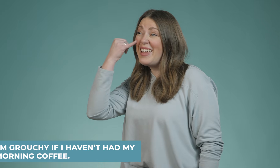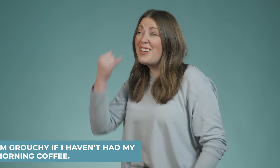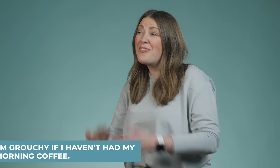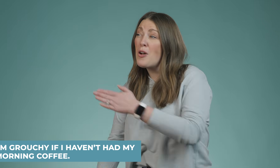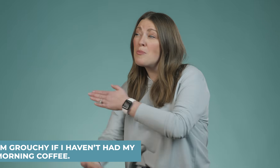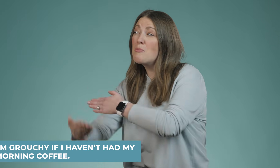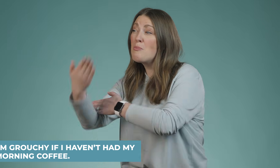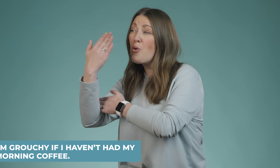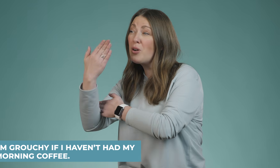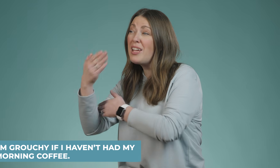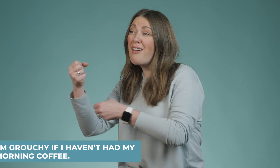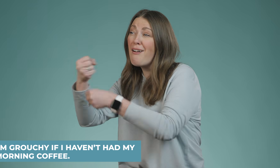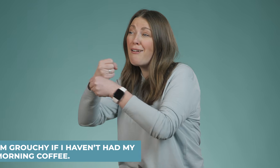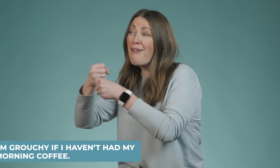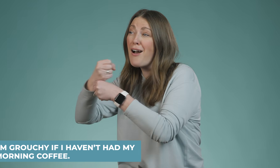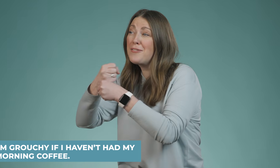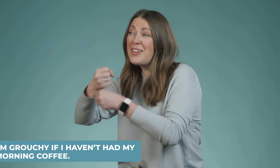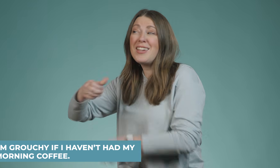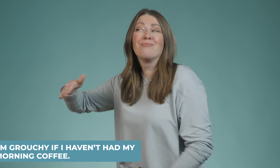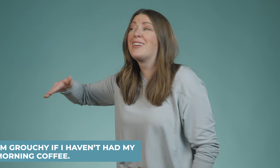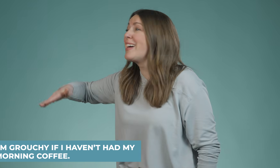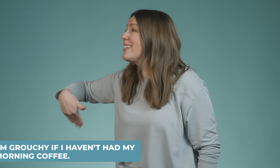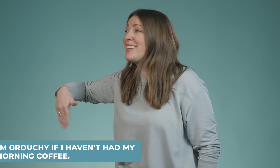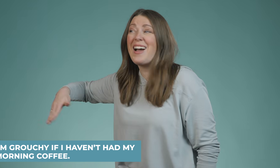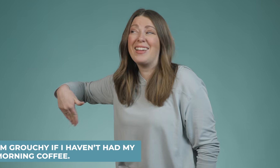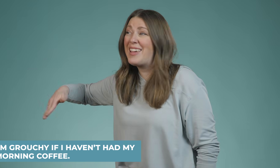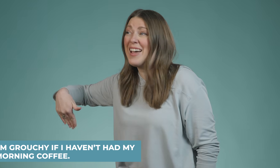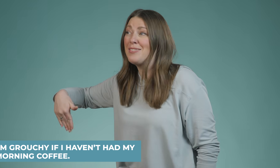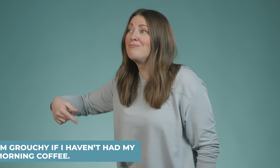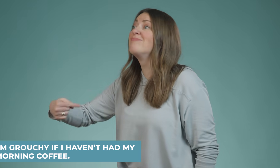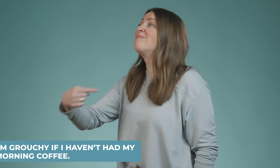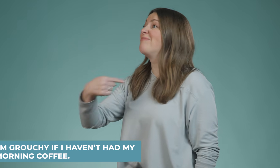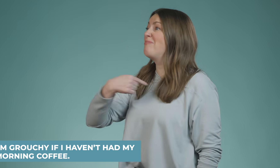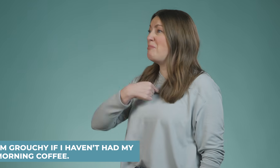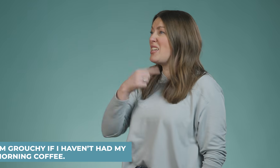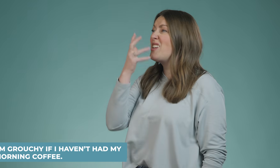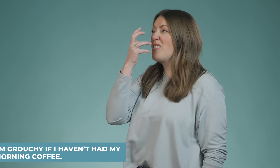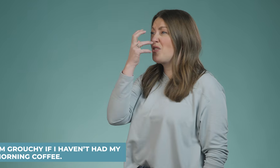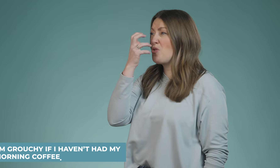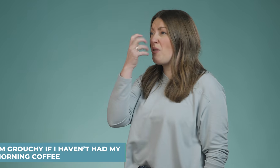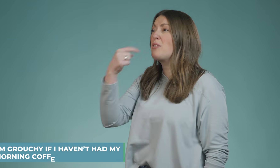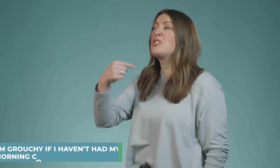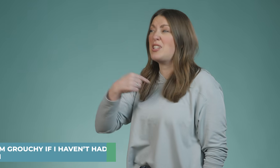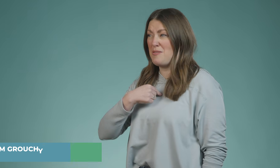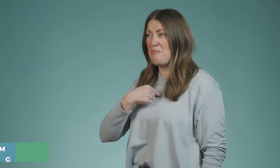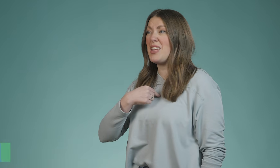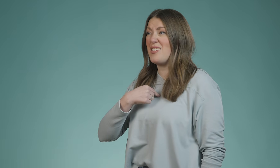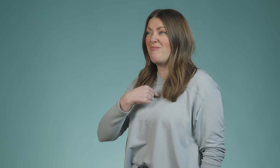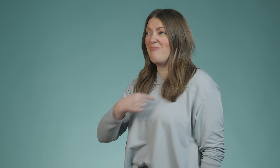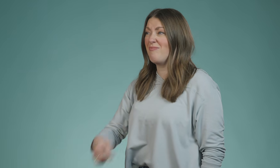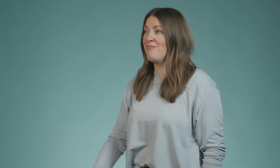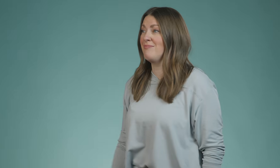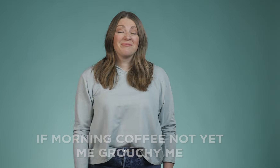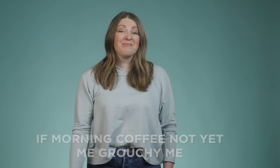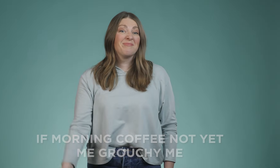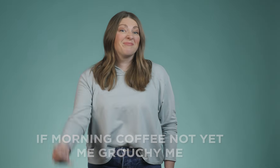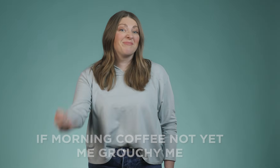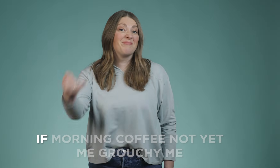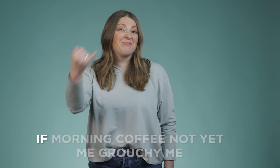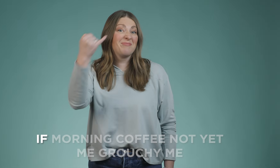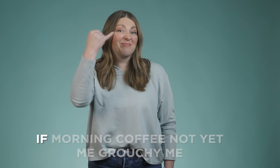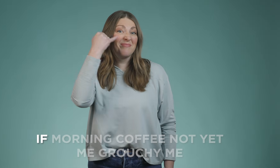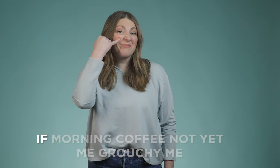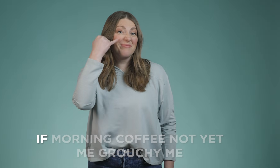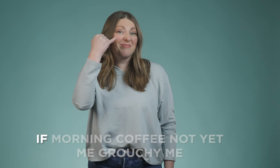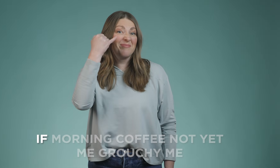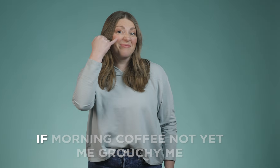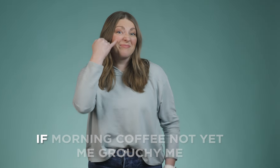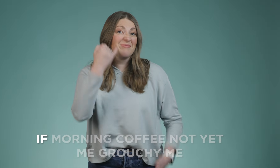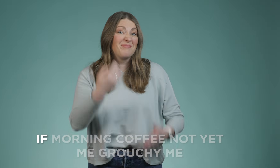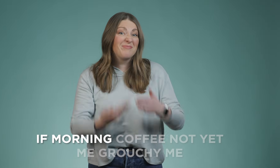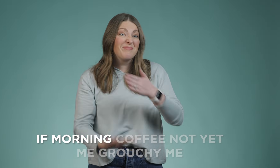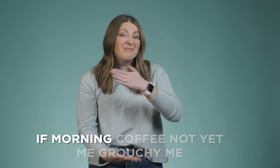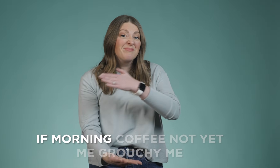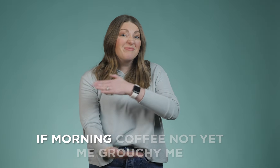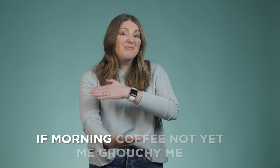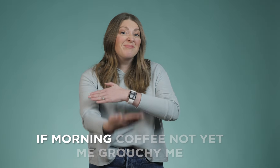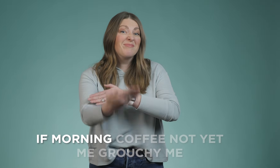If morning coffee not yet, me grouchy me.